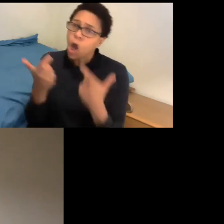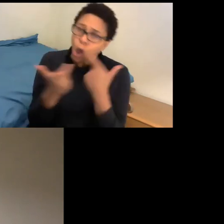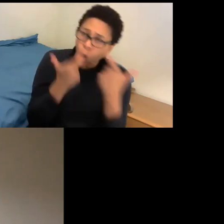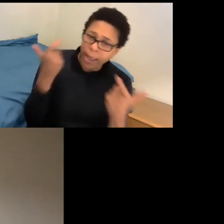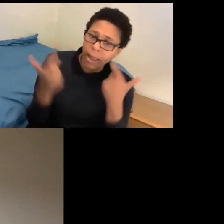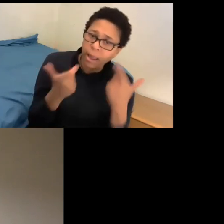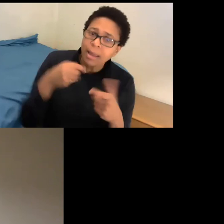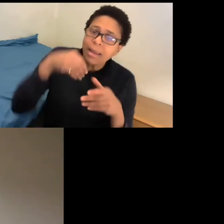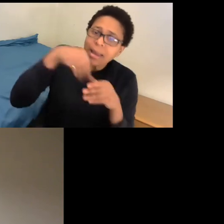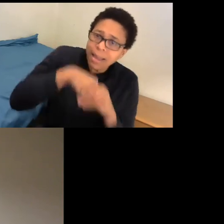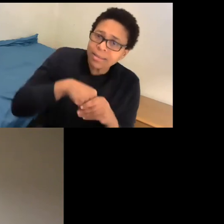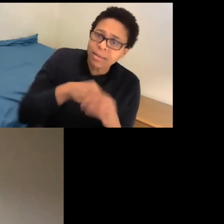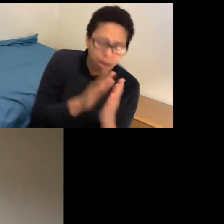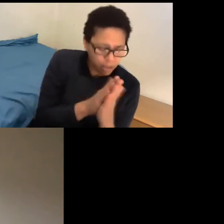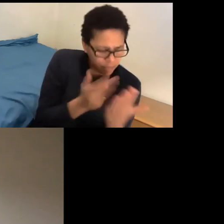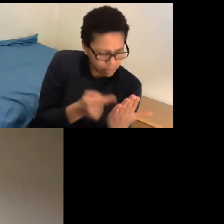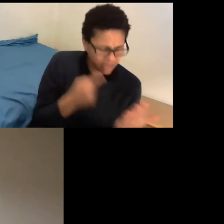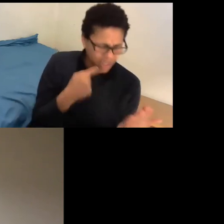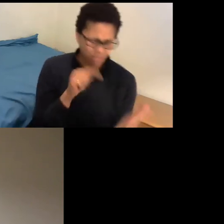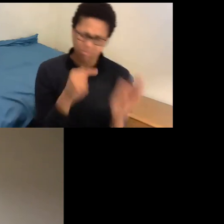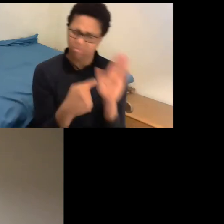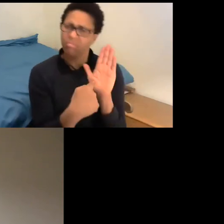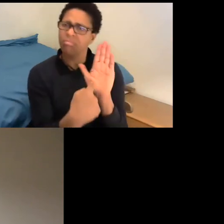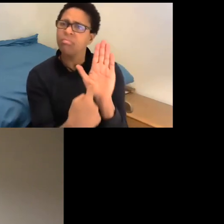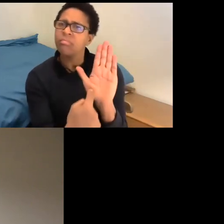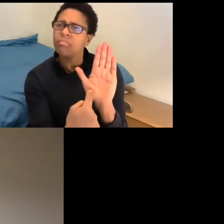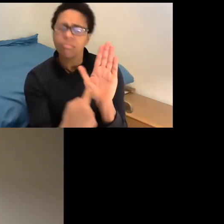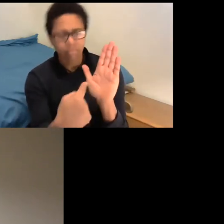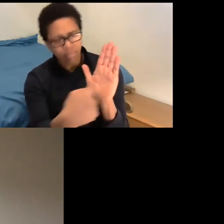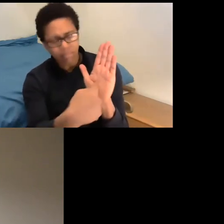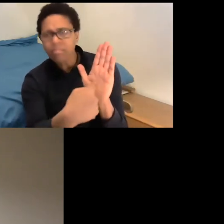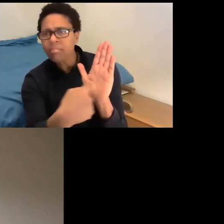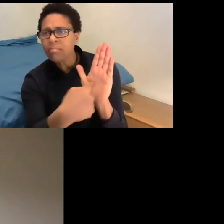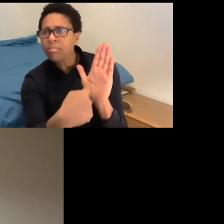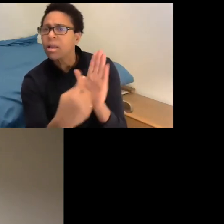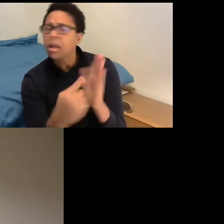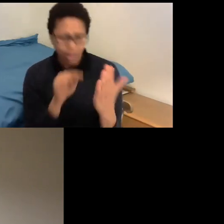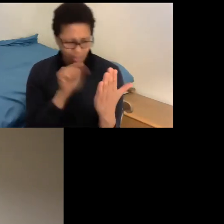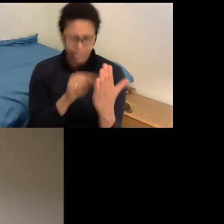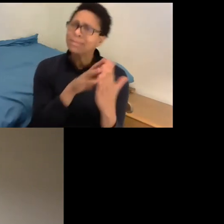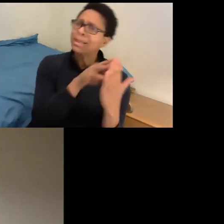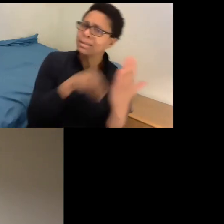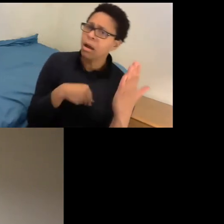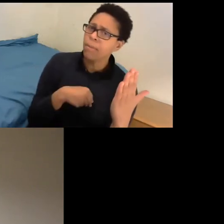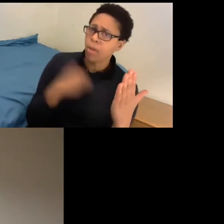framework of Islam. And if you want to challenge whatever is happening within Islam, you use the tools that you have as a